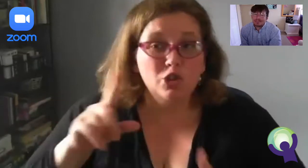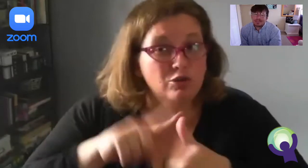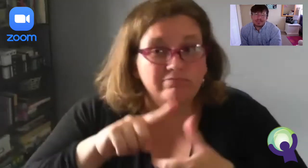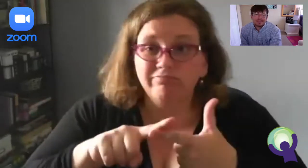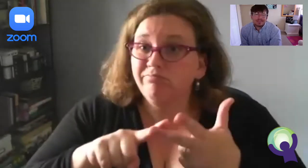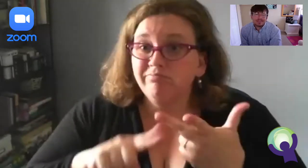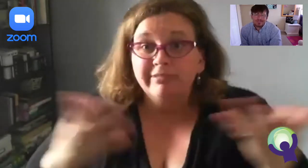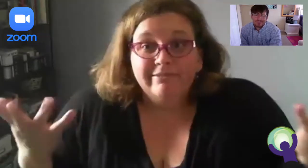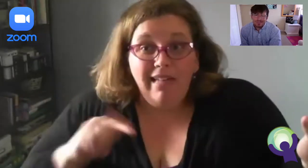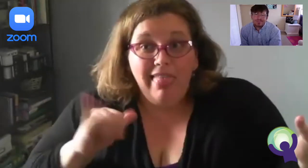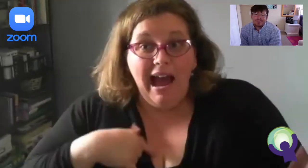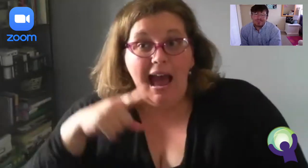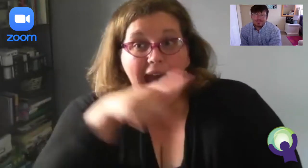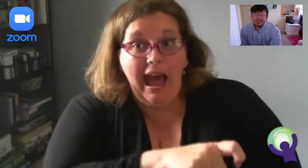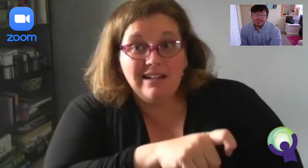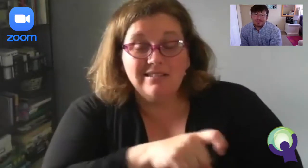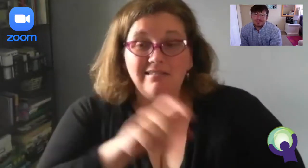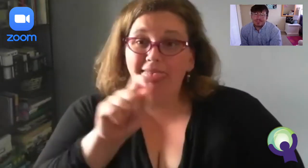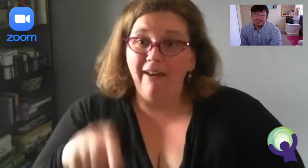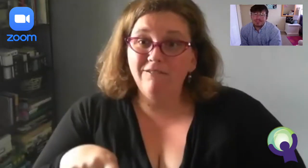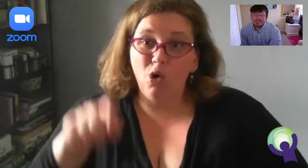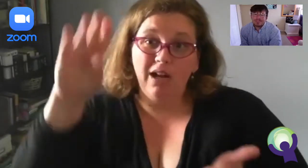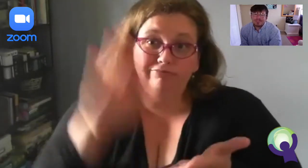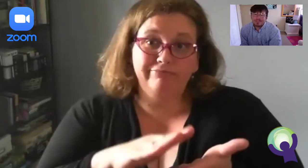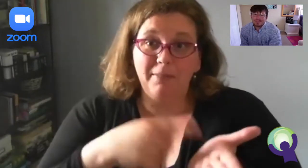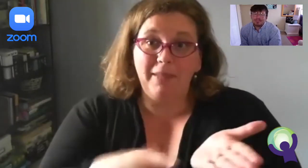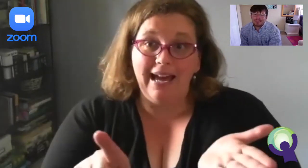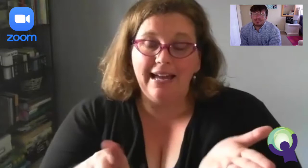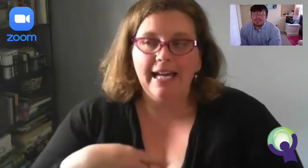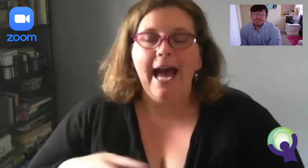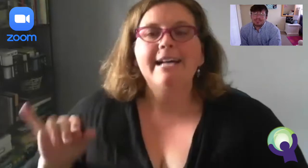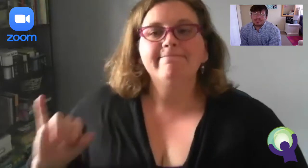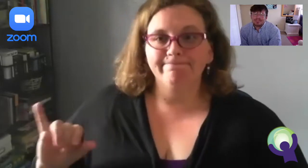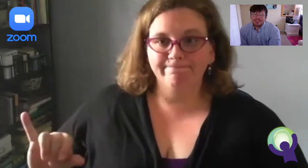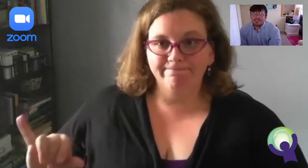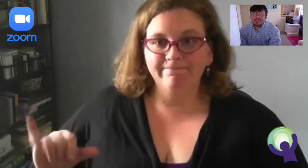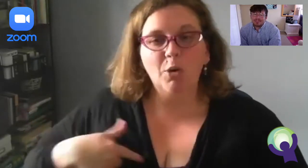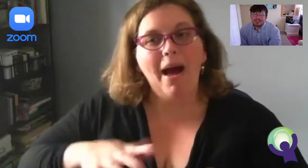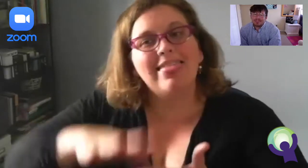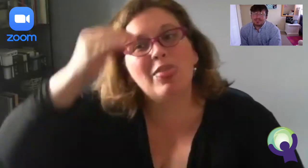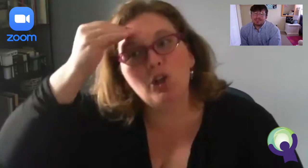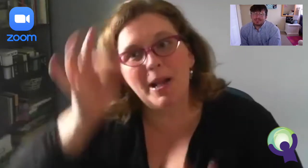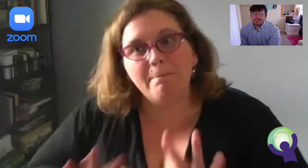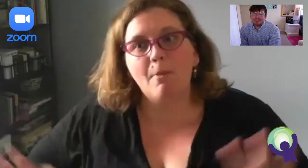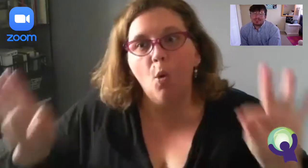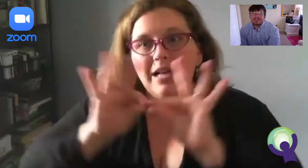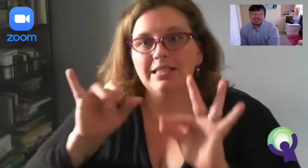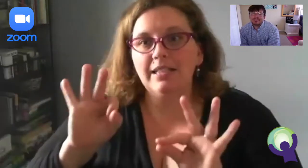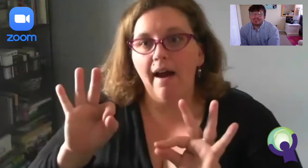wasn't getting paid. So, I would get my paycheck and it would be less and my boss would say "Well you didn't do your job." "You got to do your job".